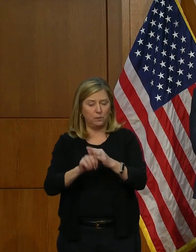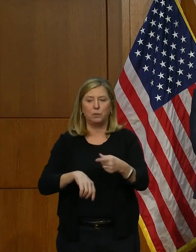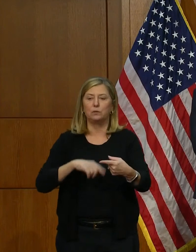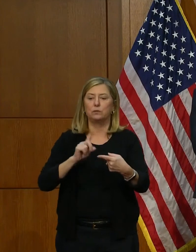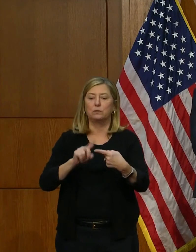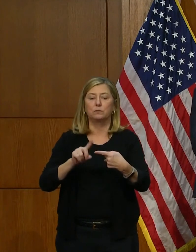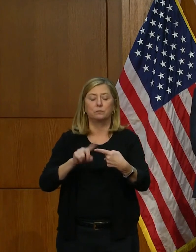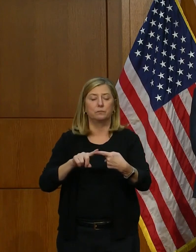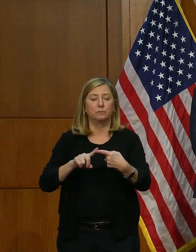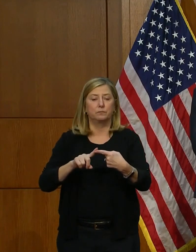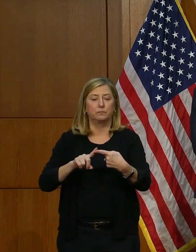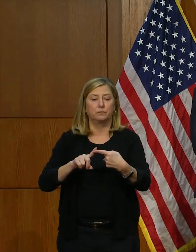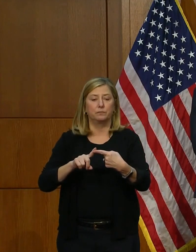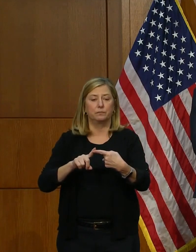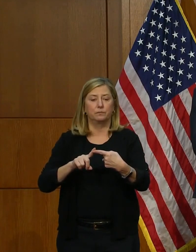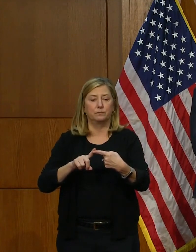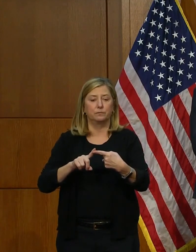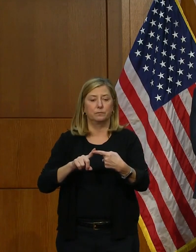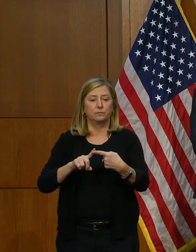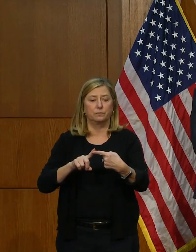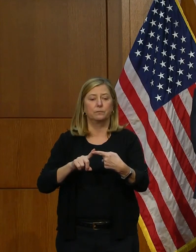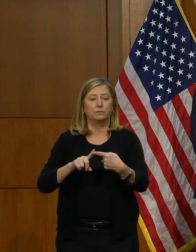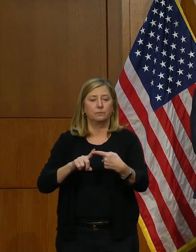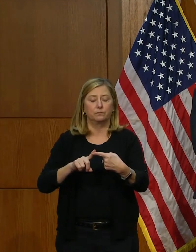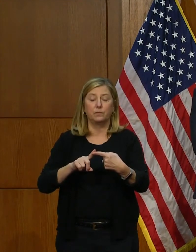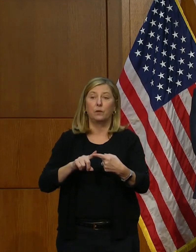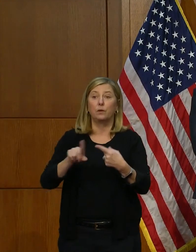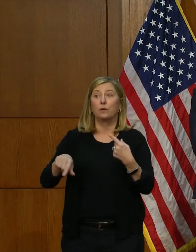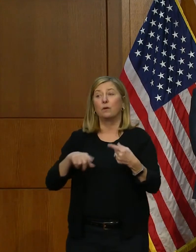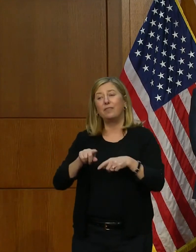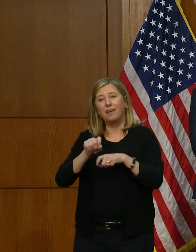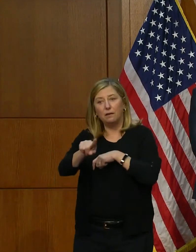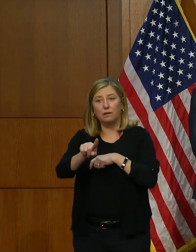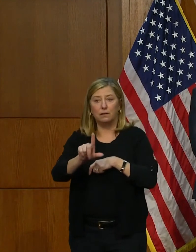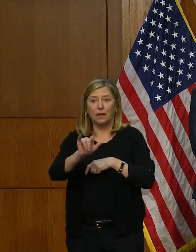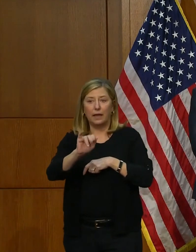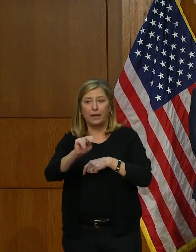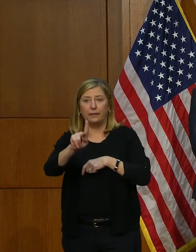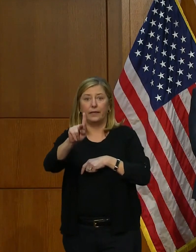REGISTRATION PROCESS TO SPECIFIC THINGS ONE WHEN A LINK WAS ISSUED FOR SOMEBODY TO